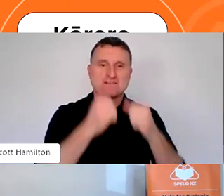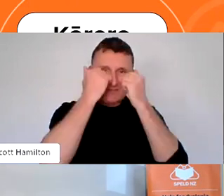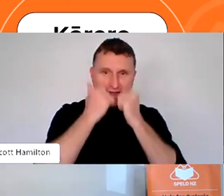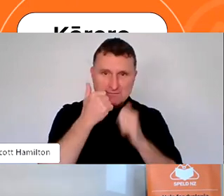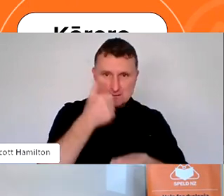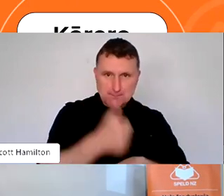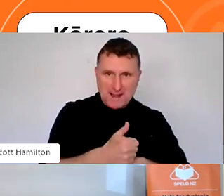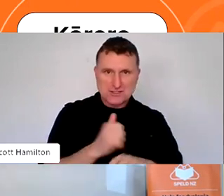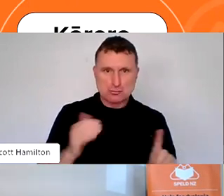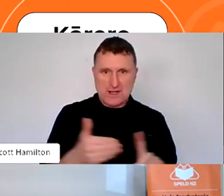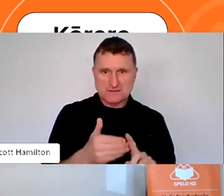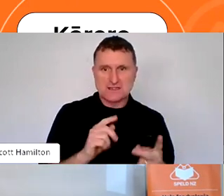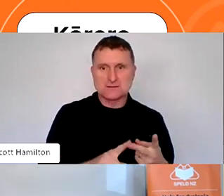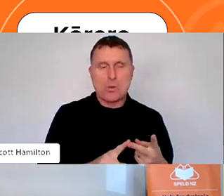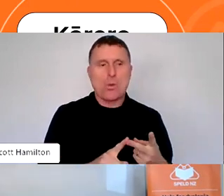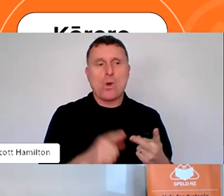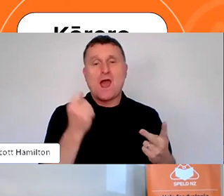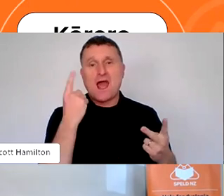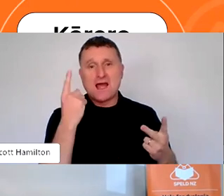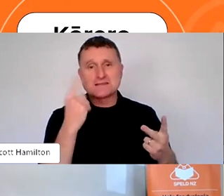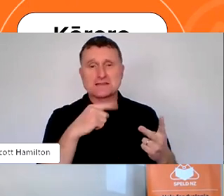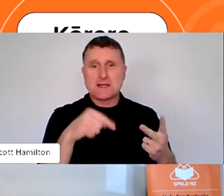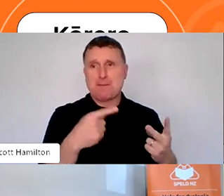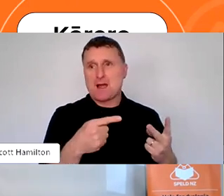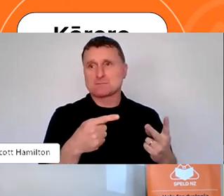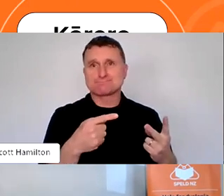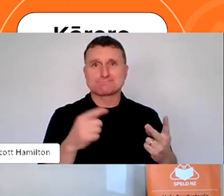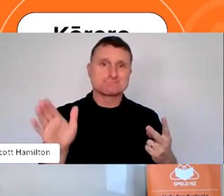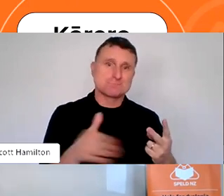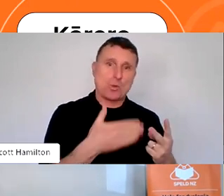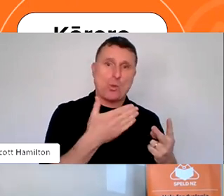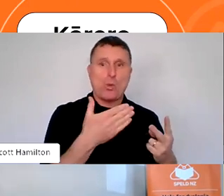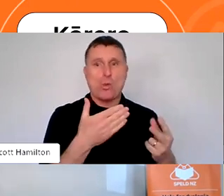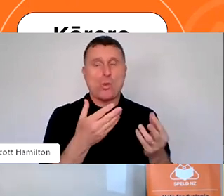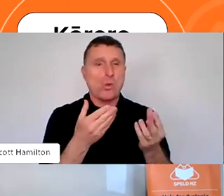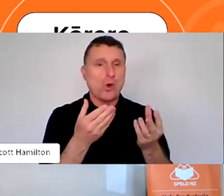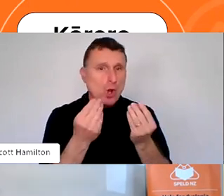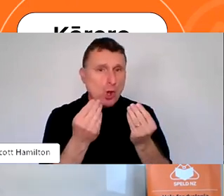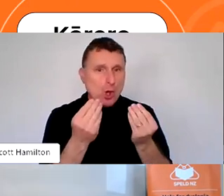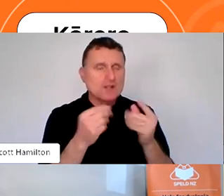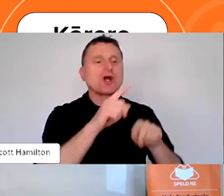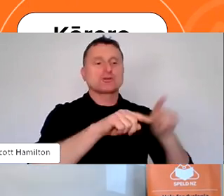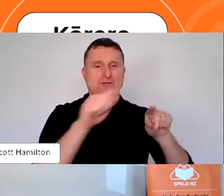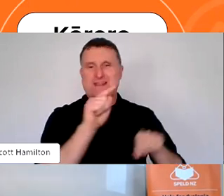understanding about, diversity being a strength and that all learners